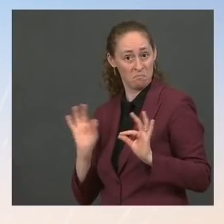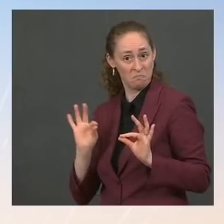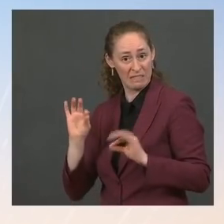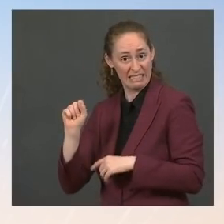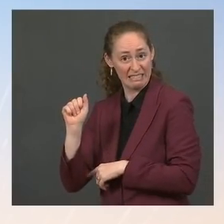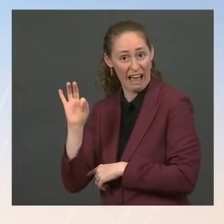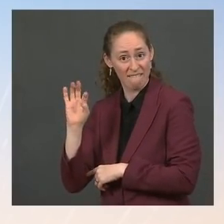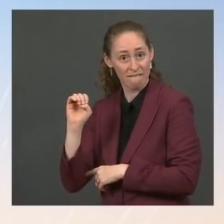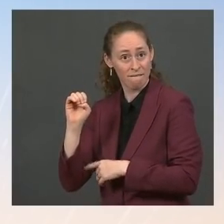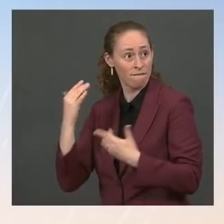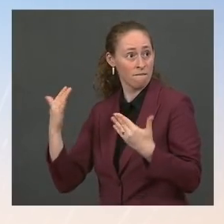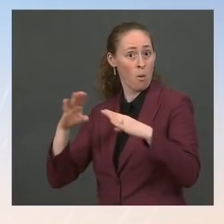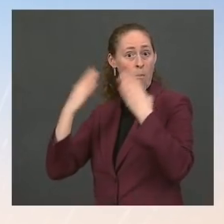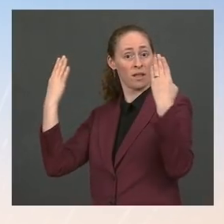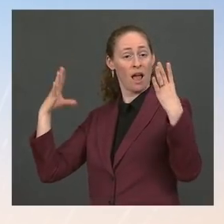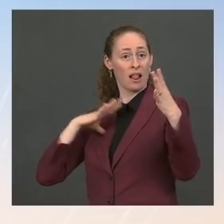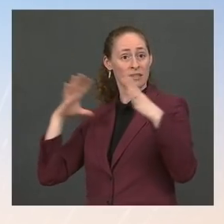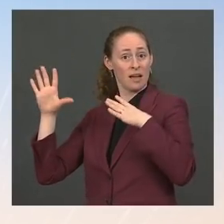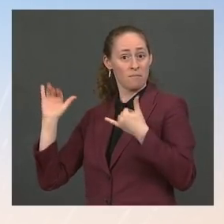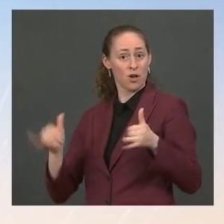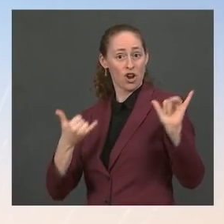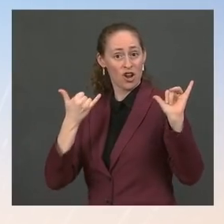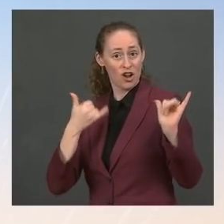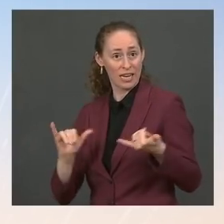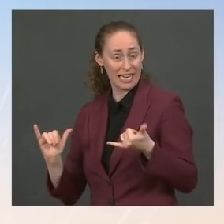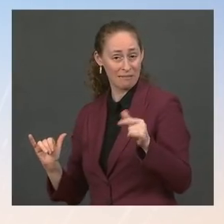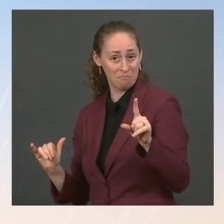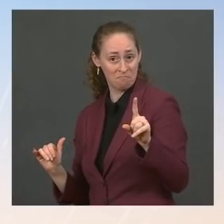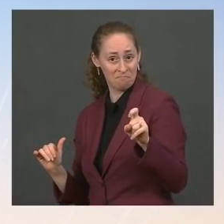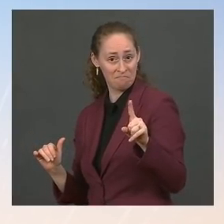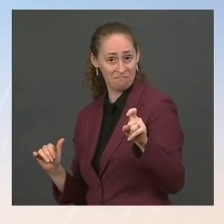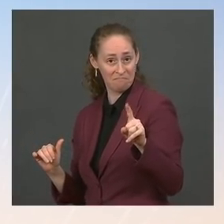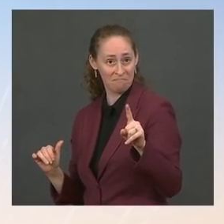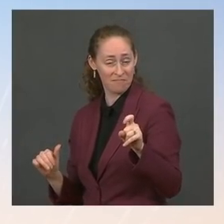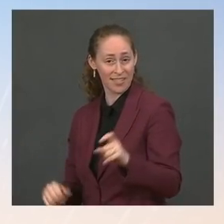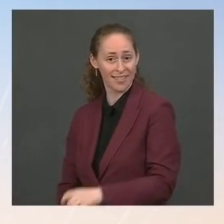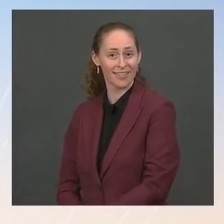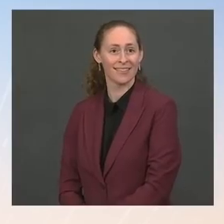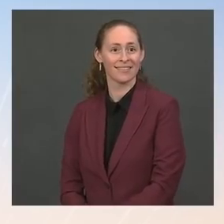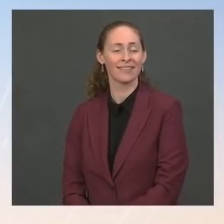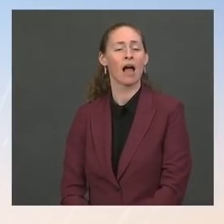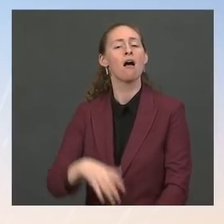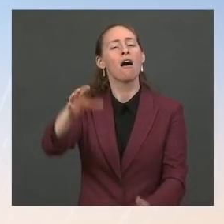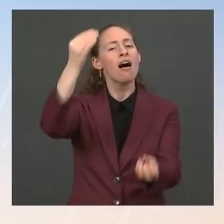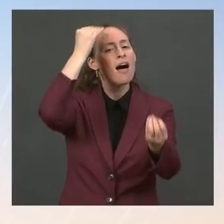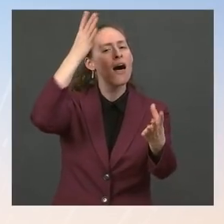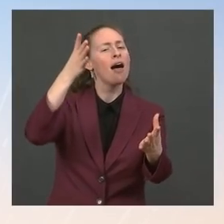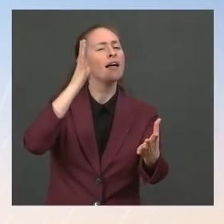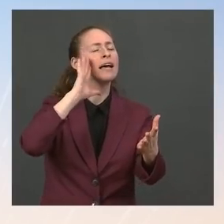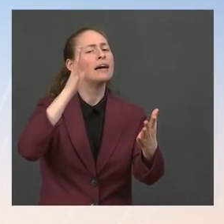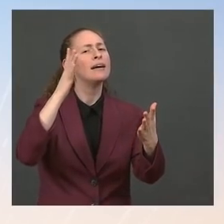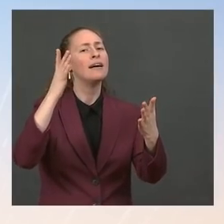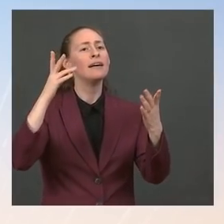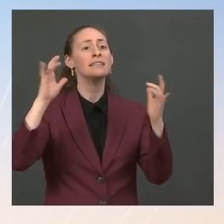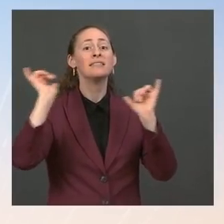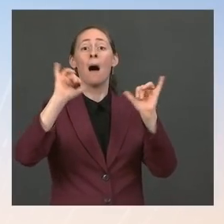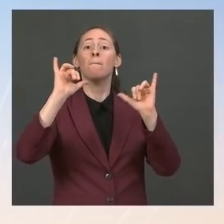and I don't have anything to outline for you at this point in time. But certainly we expect to celebrate the holiday season. And we'll have more details, I expect,